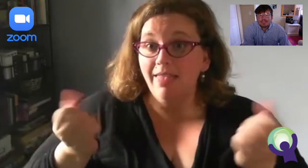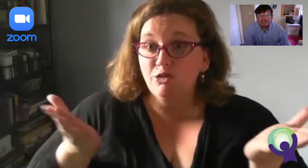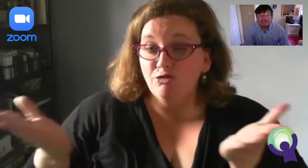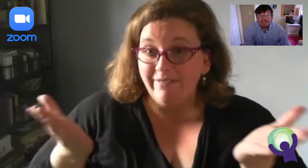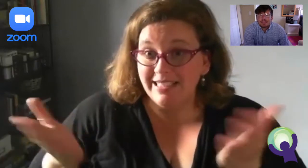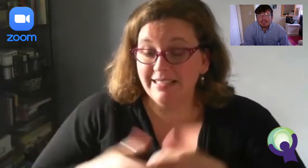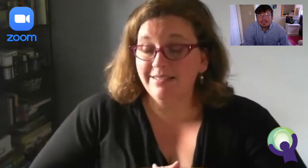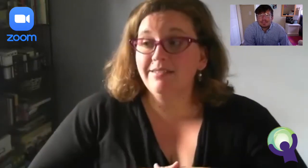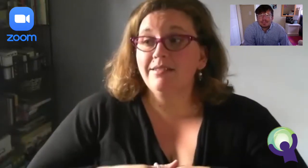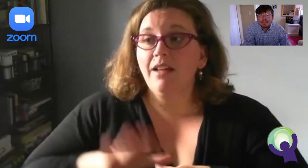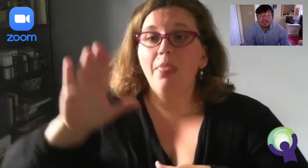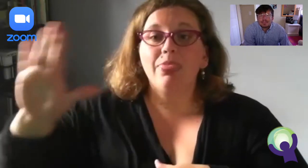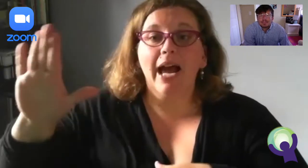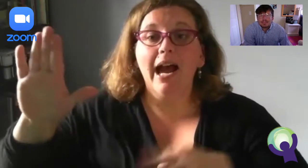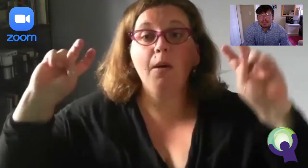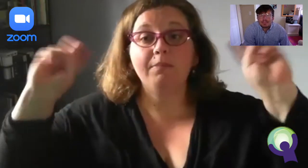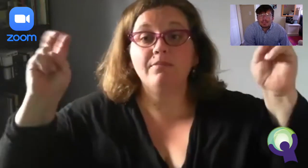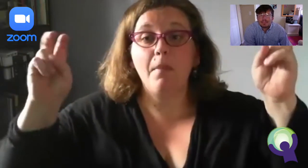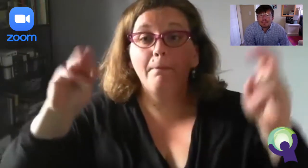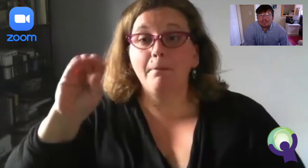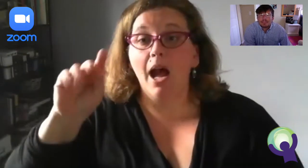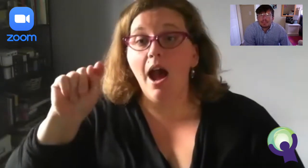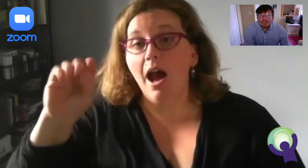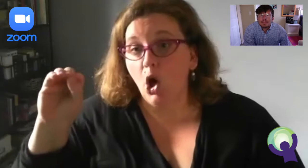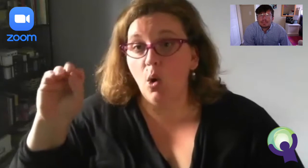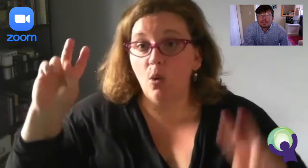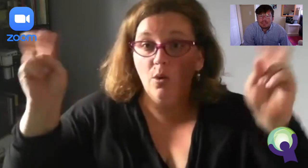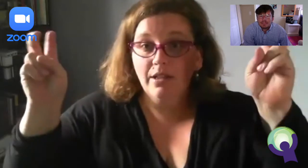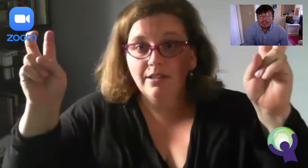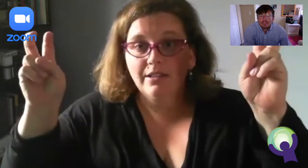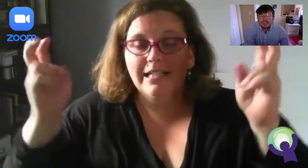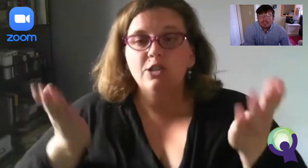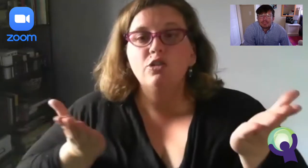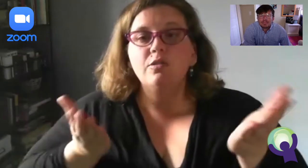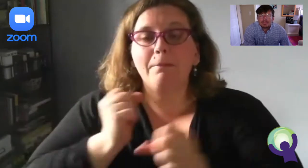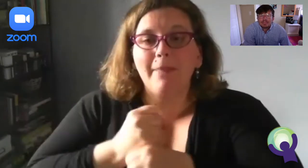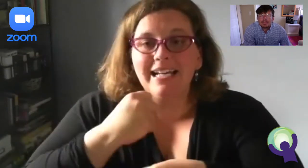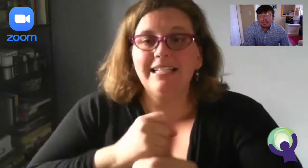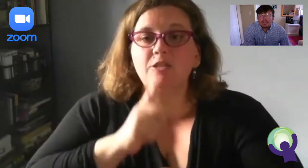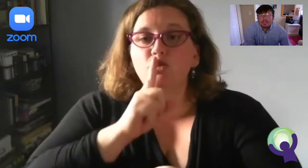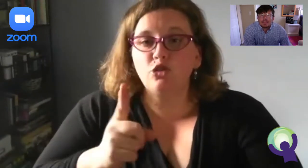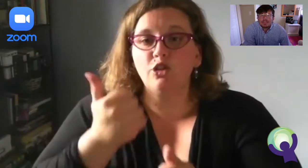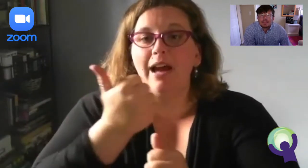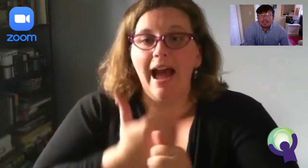with the Department of Health Services-- their motto is